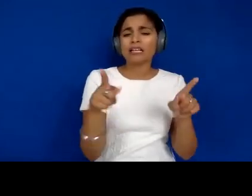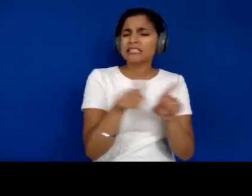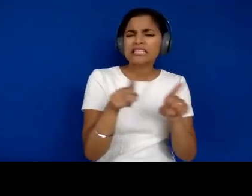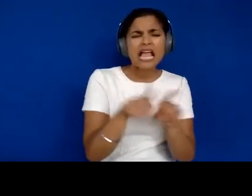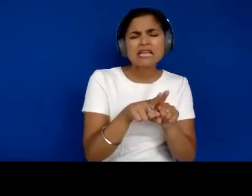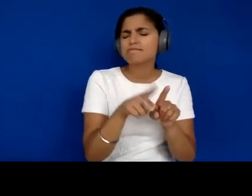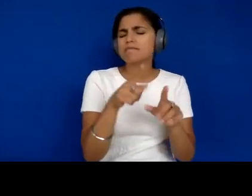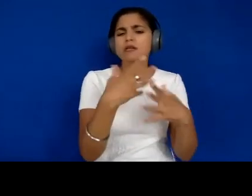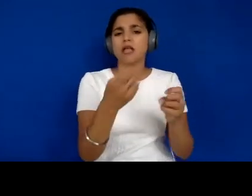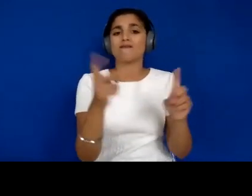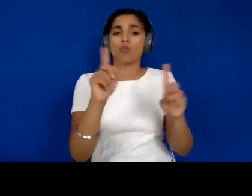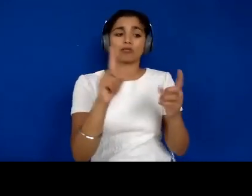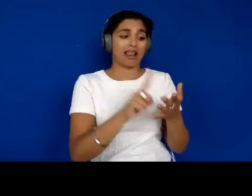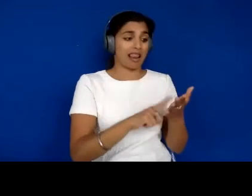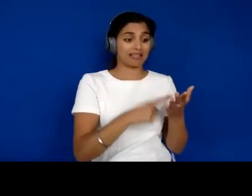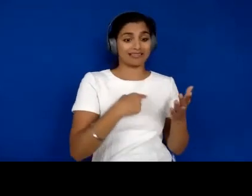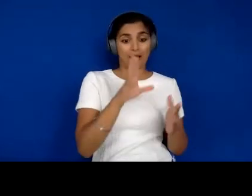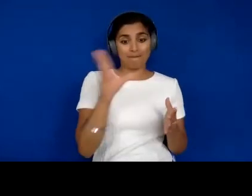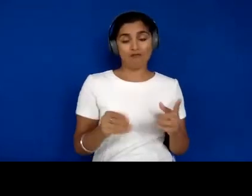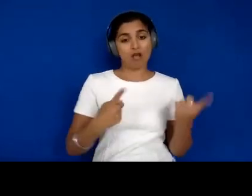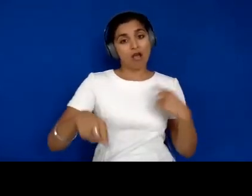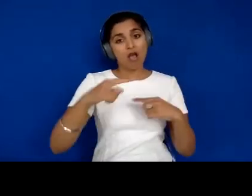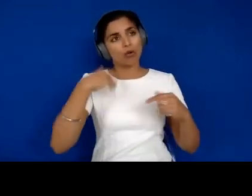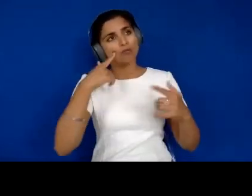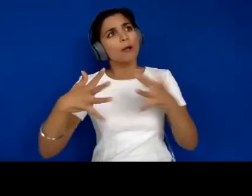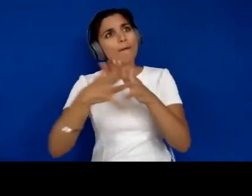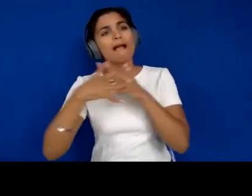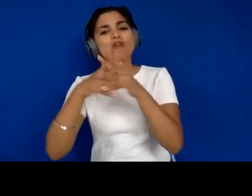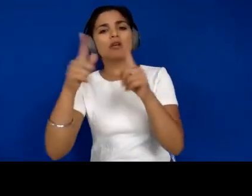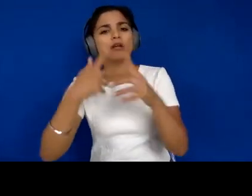theoretical production from the United States and parts of Europe has been